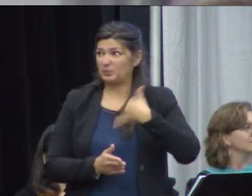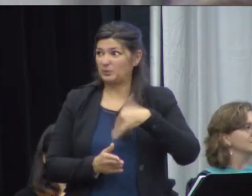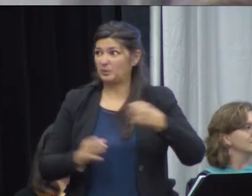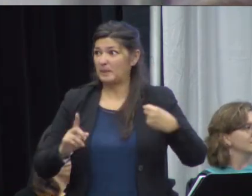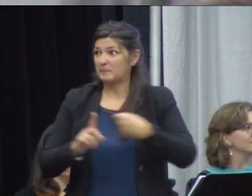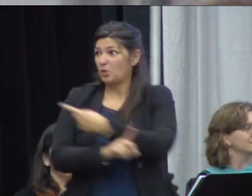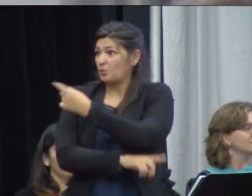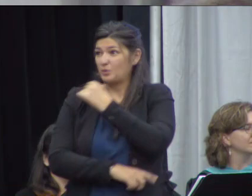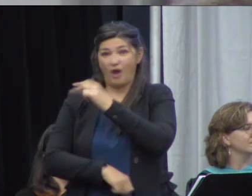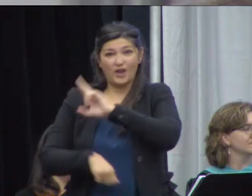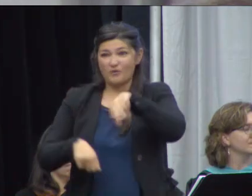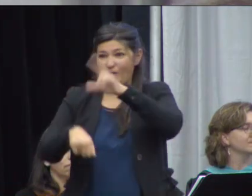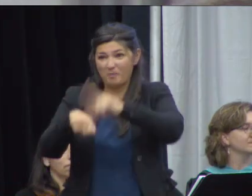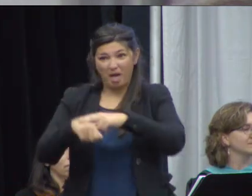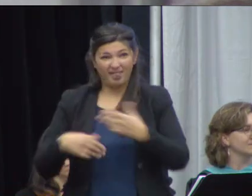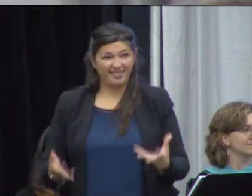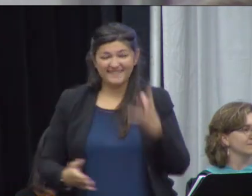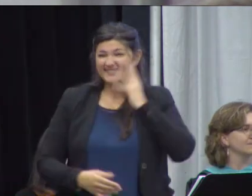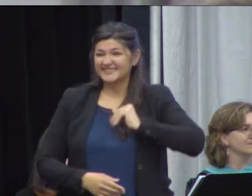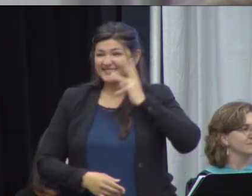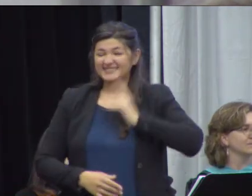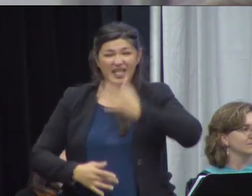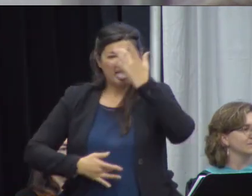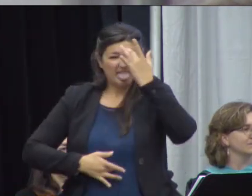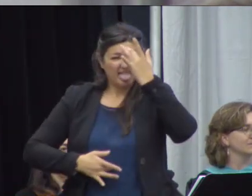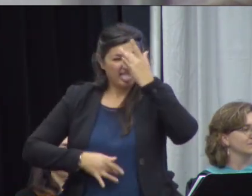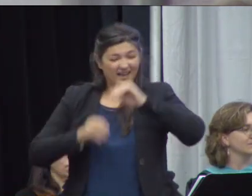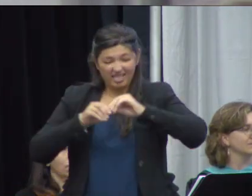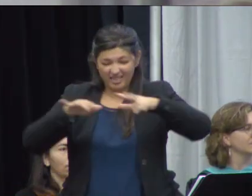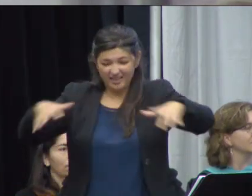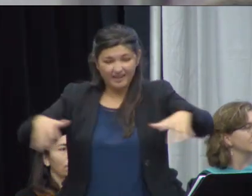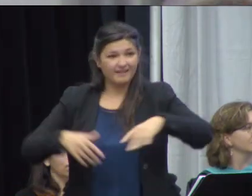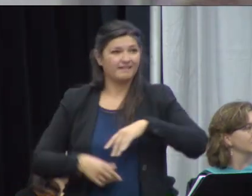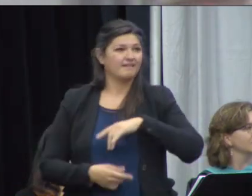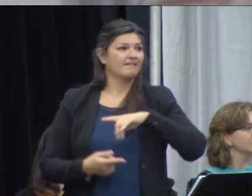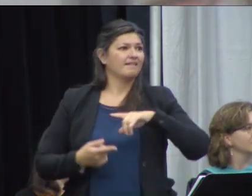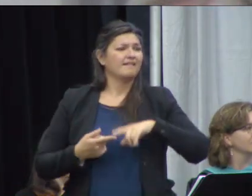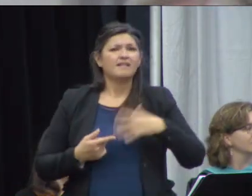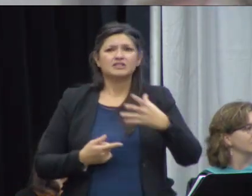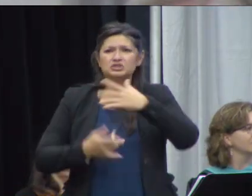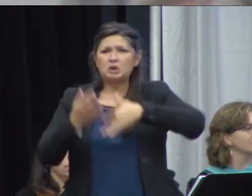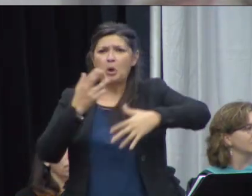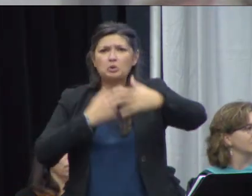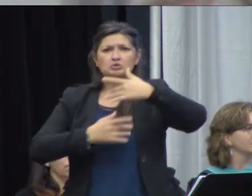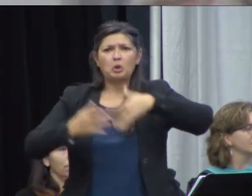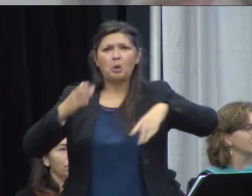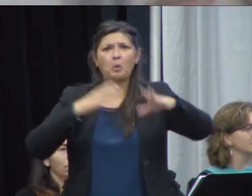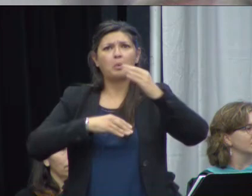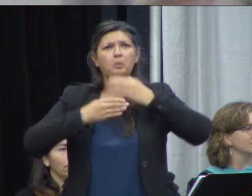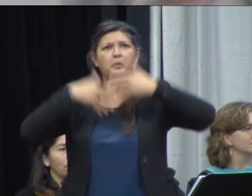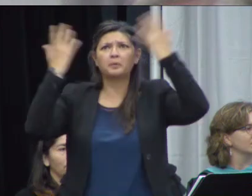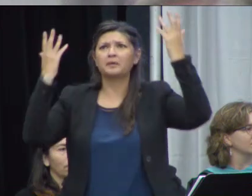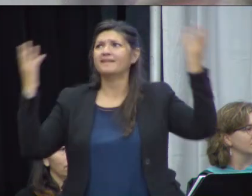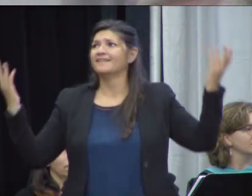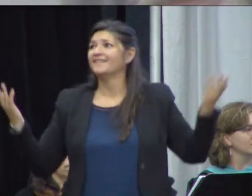the loss of time with friends on the school campus, time with your teachers in your classrooms, and many other events